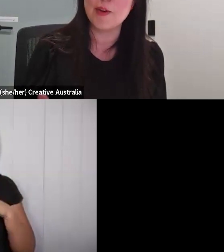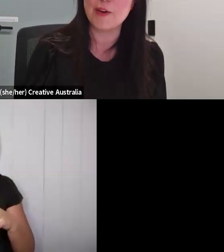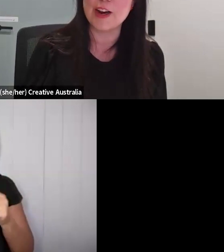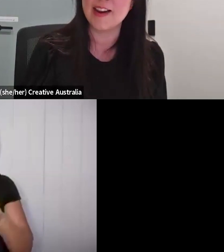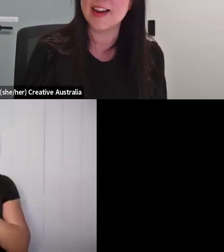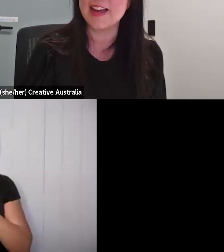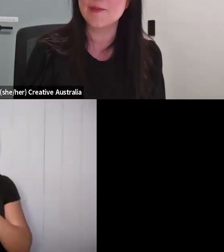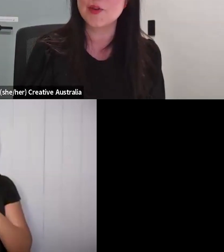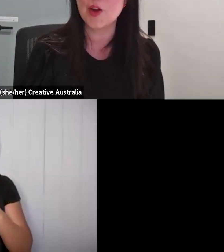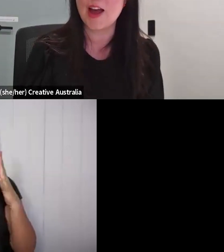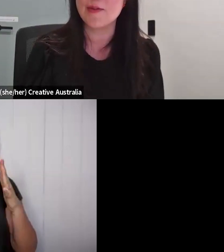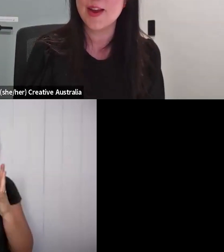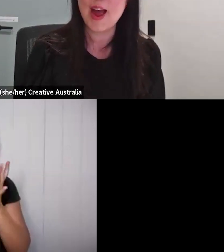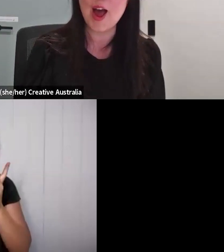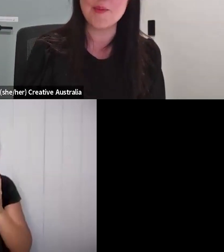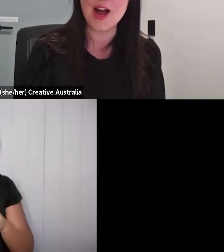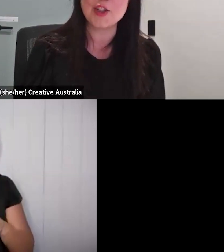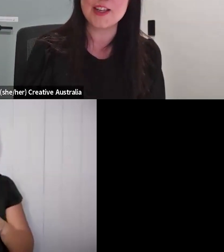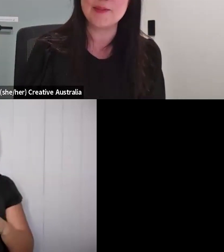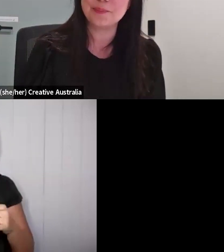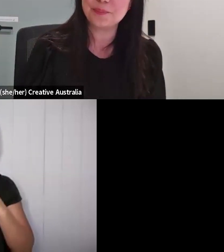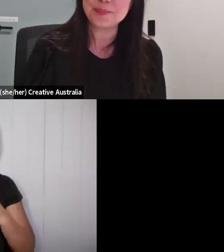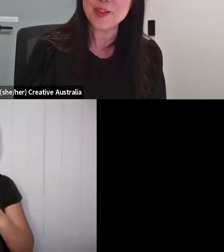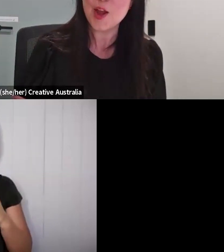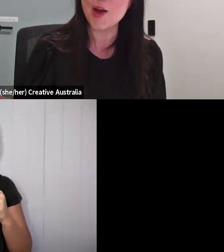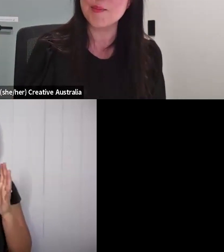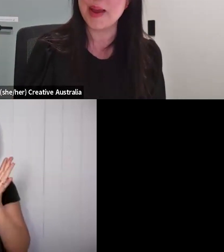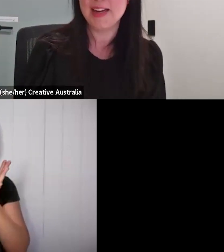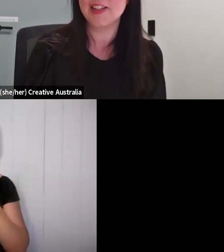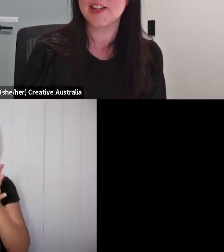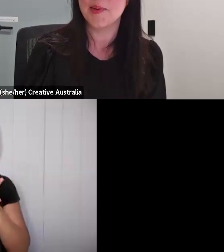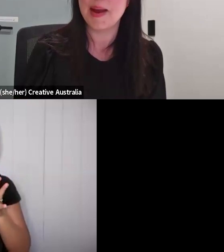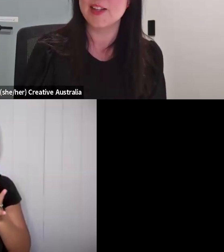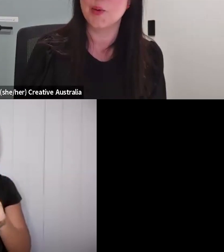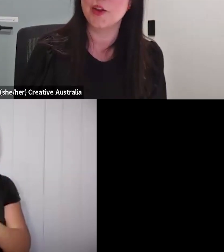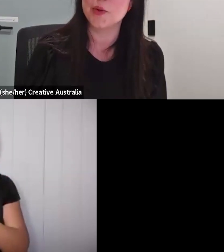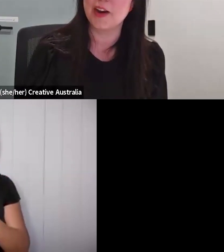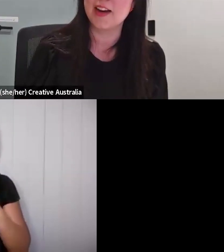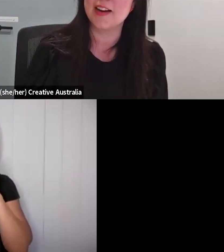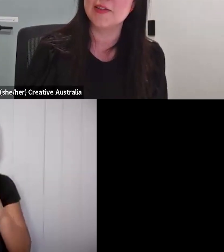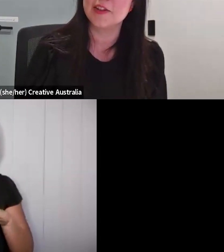are very privileged to have Archie making such an extraordinary work that was recognised for